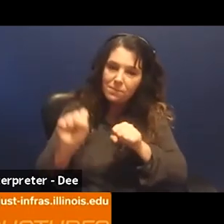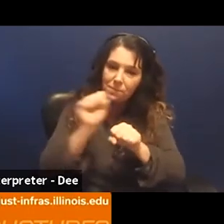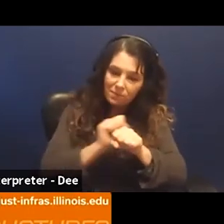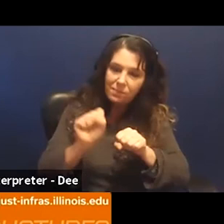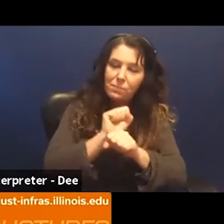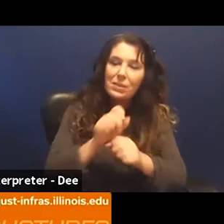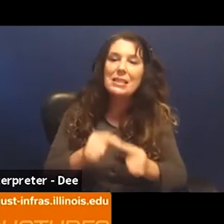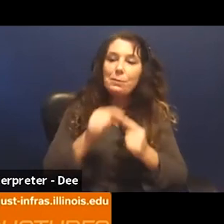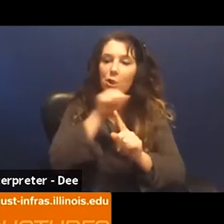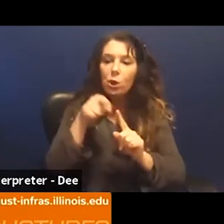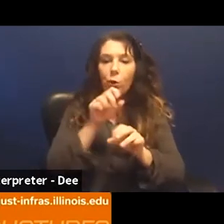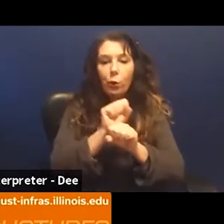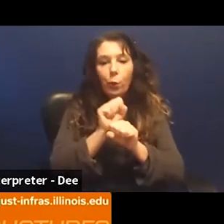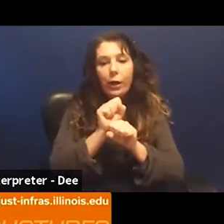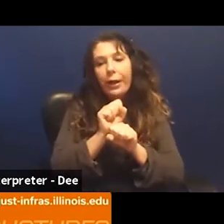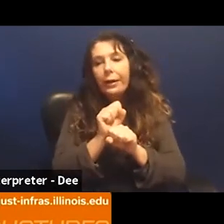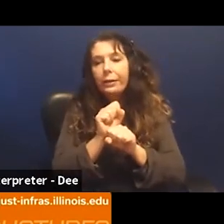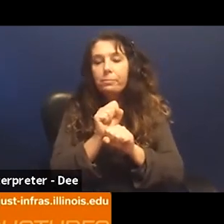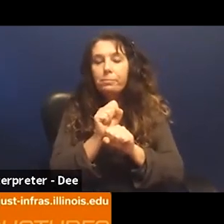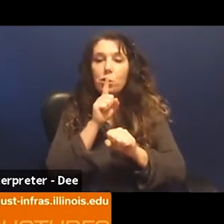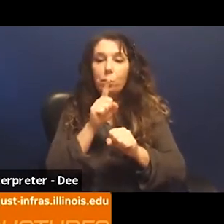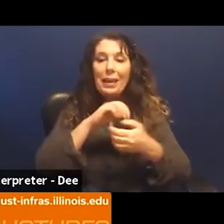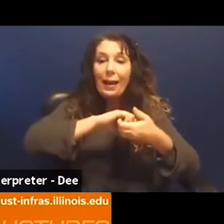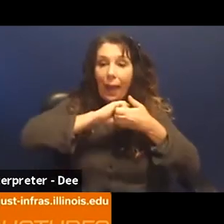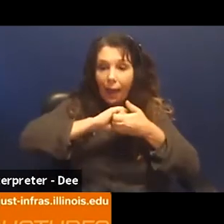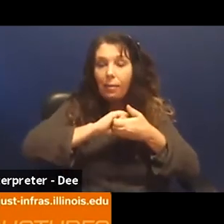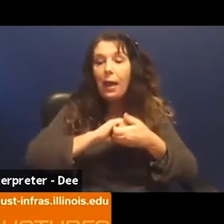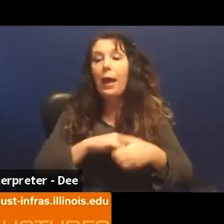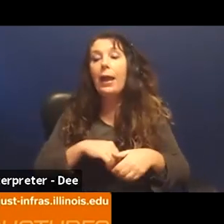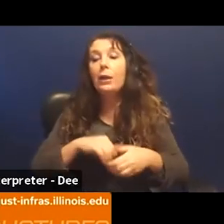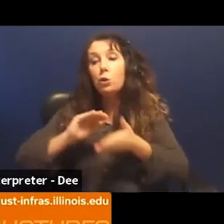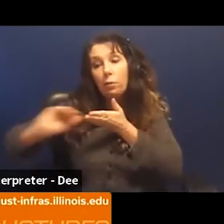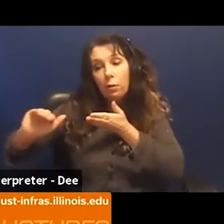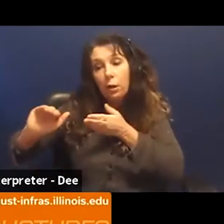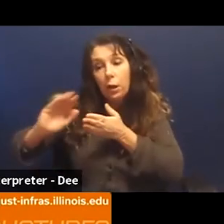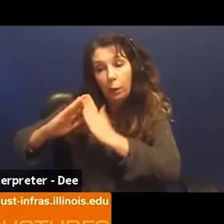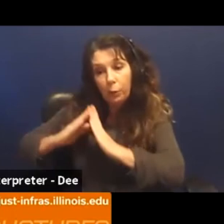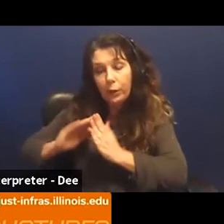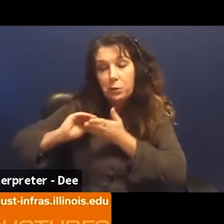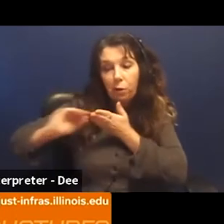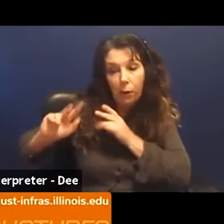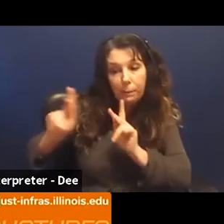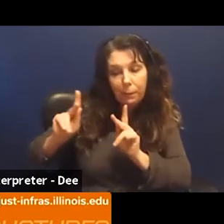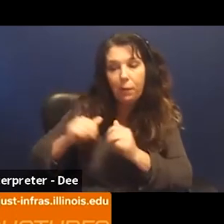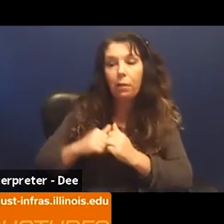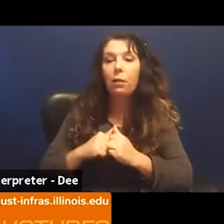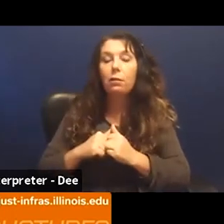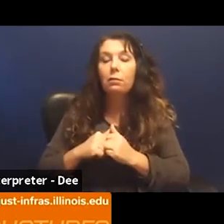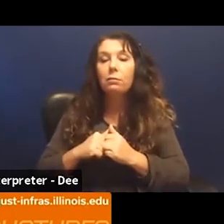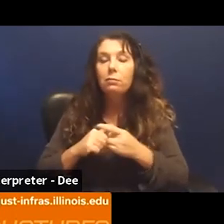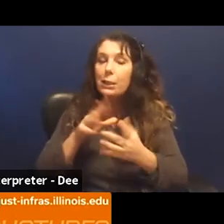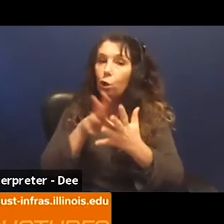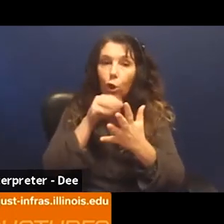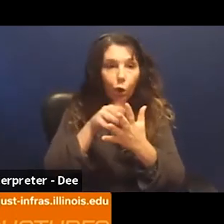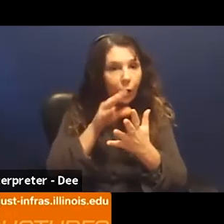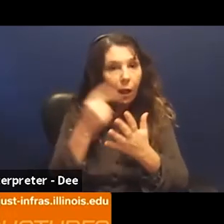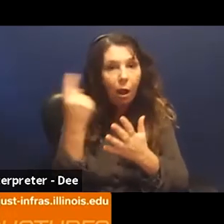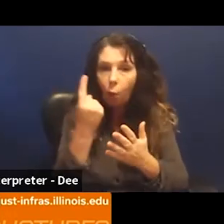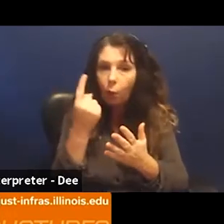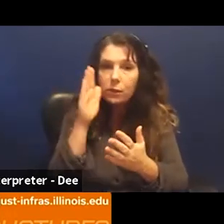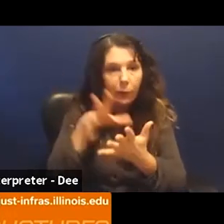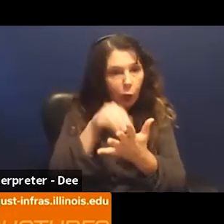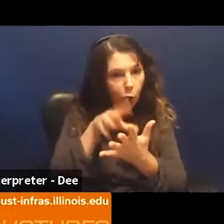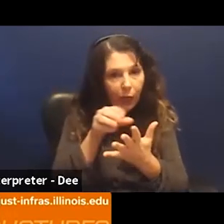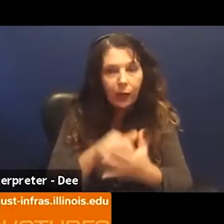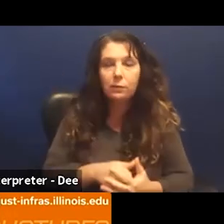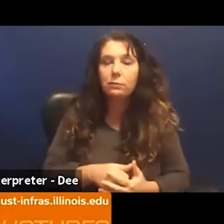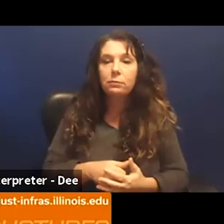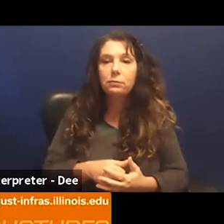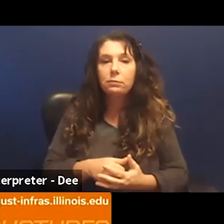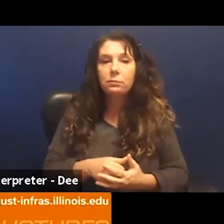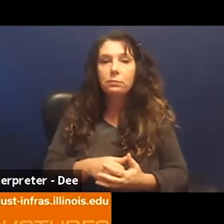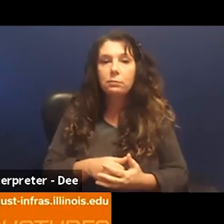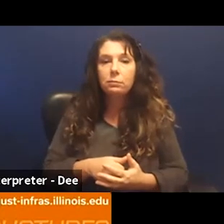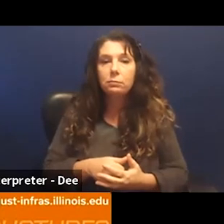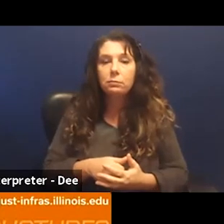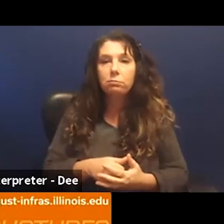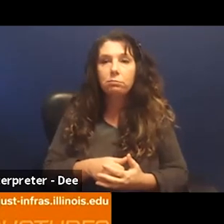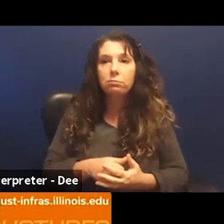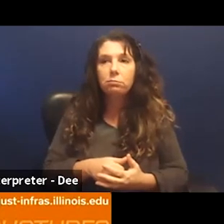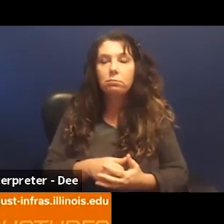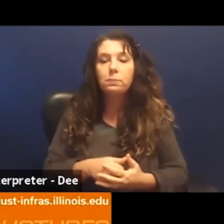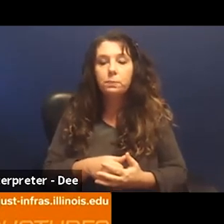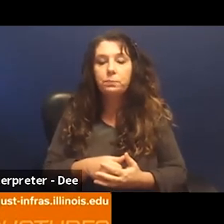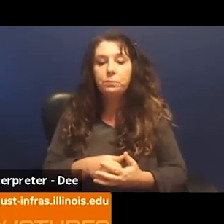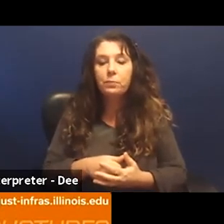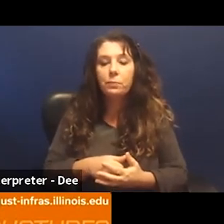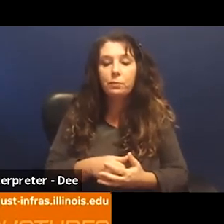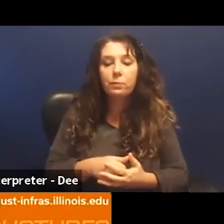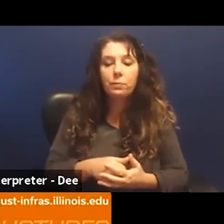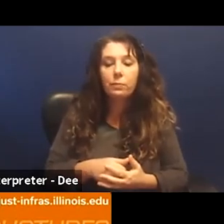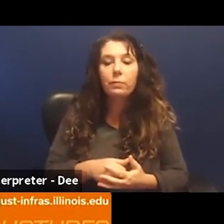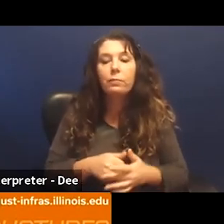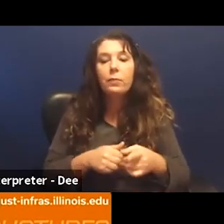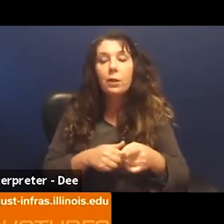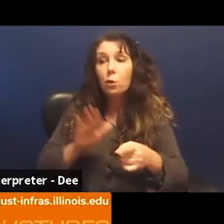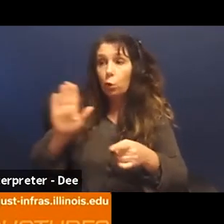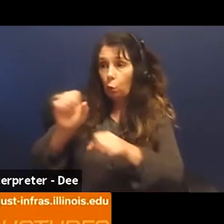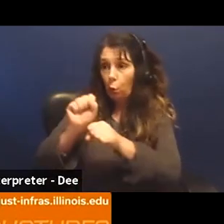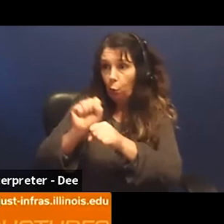work of being an ally to more minorities communities or individuals than yourselves like you that is a constant learning process as well. And in that same sort of in that same view, you know, the work that you do in a particular place at a particular